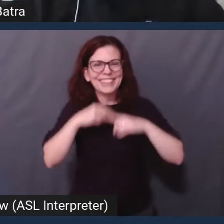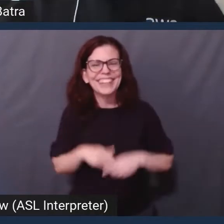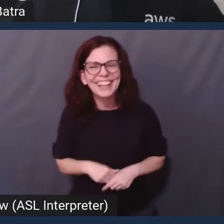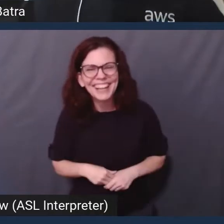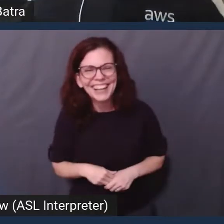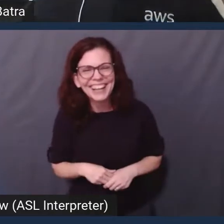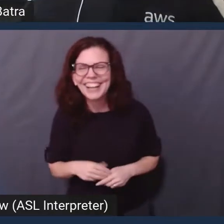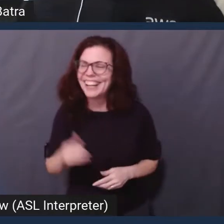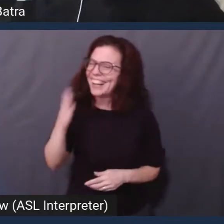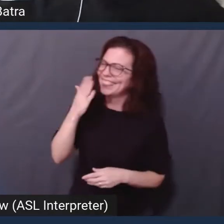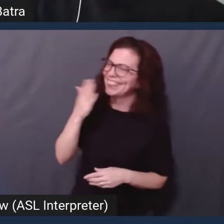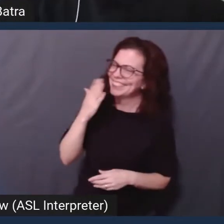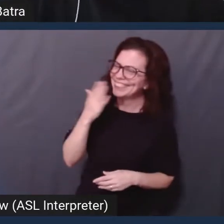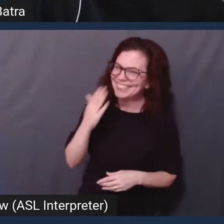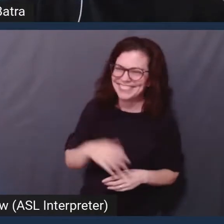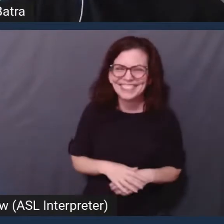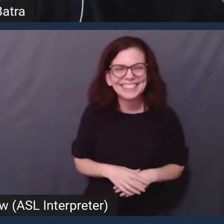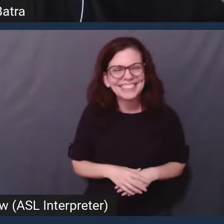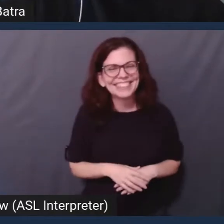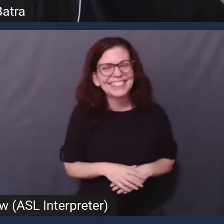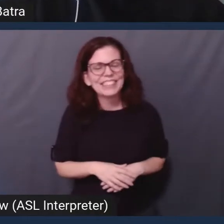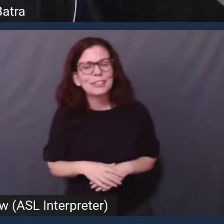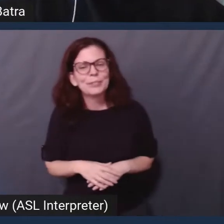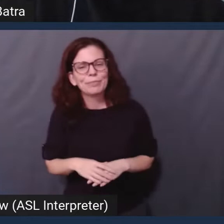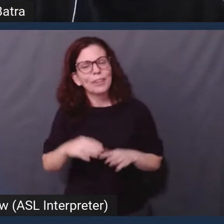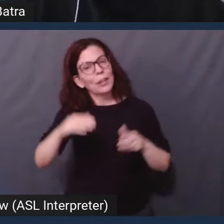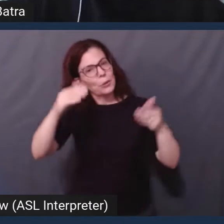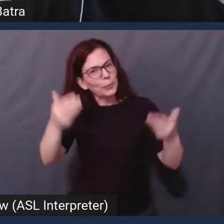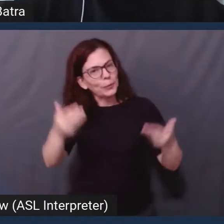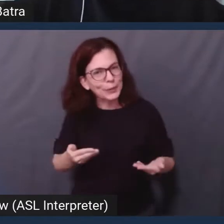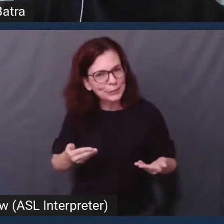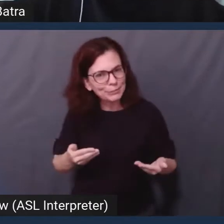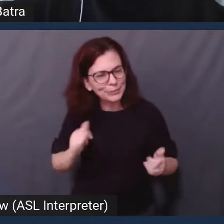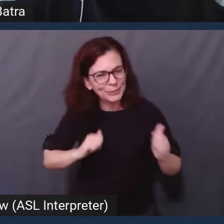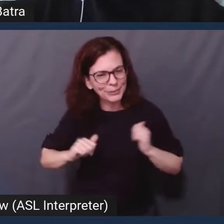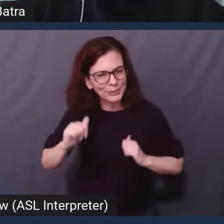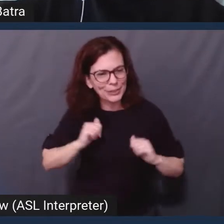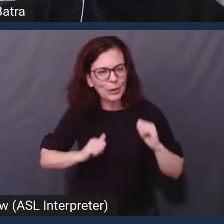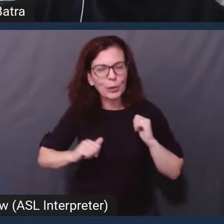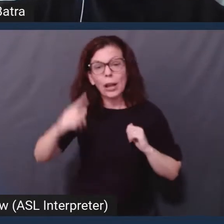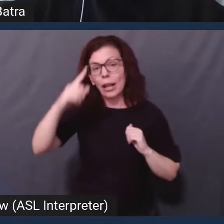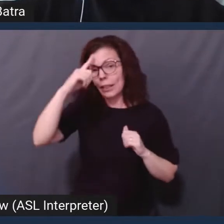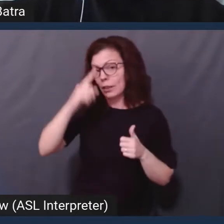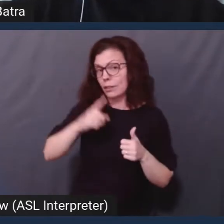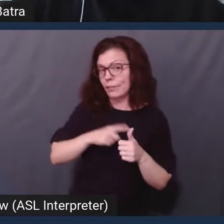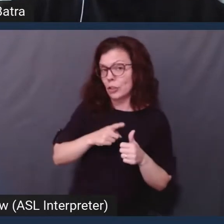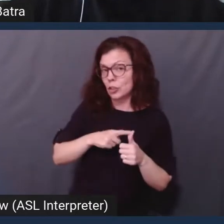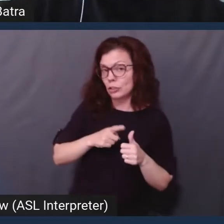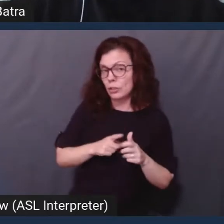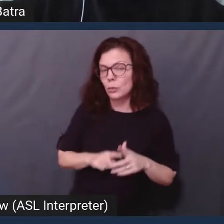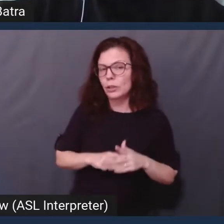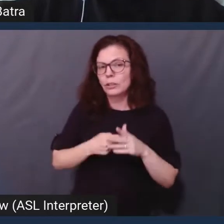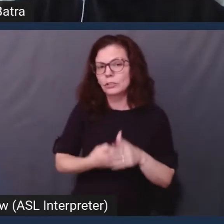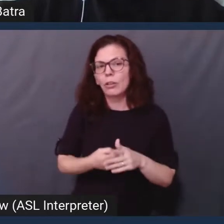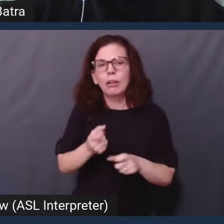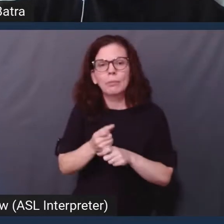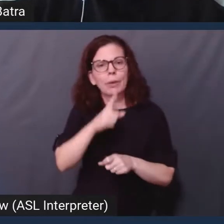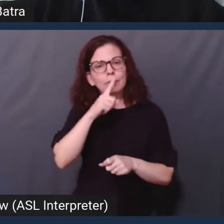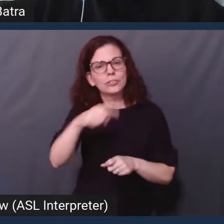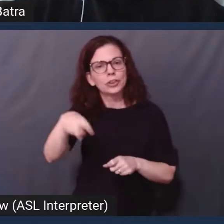Thank you. Thank you. No worries. - So welcome to the show. I think first thing I wanna start out with, just to make sure everybody's on the same page,